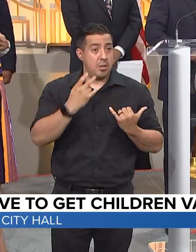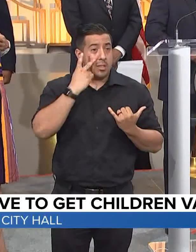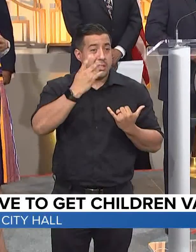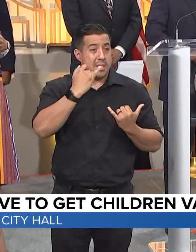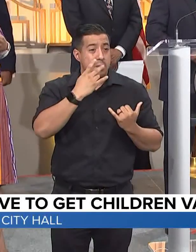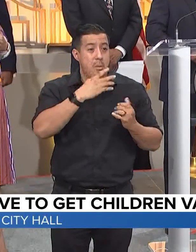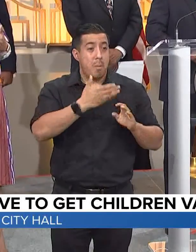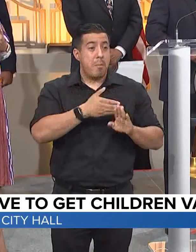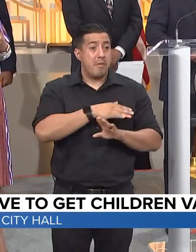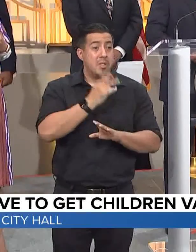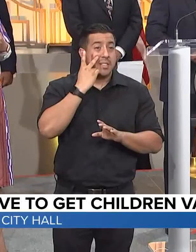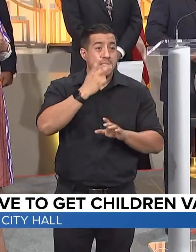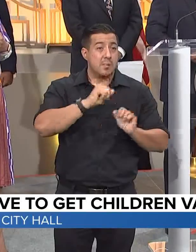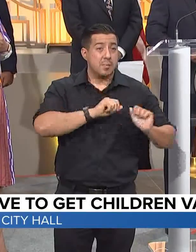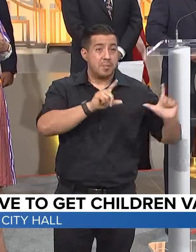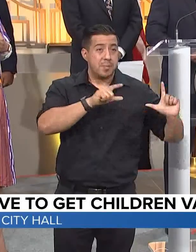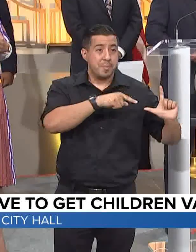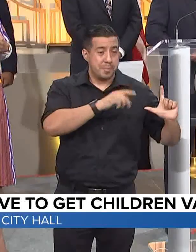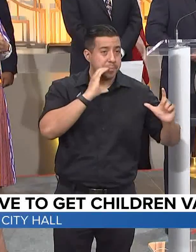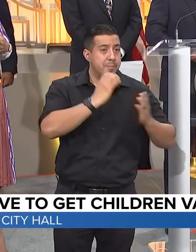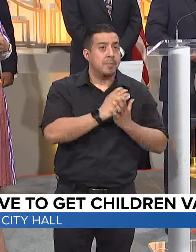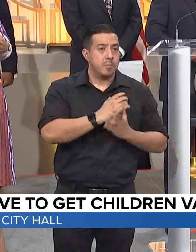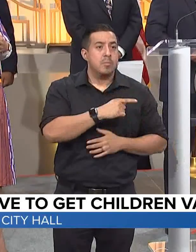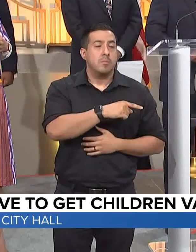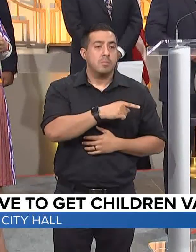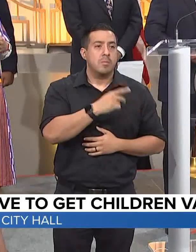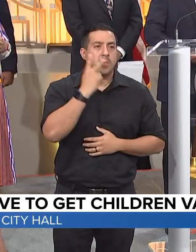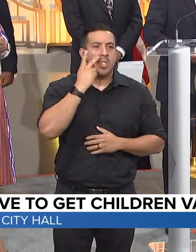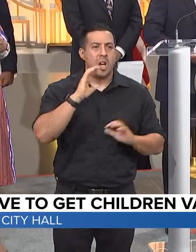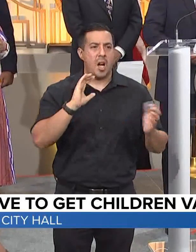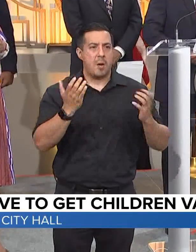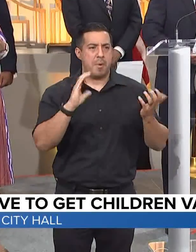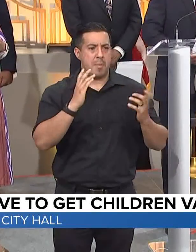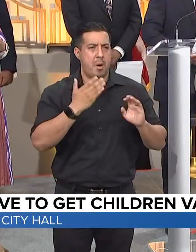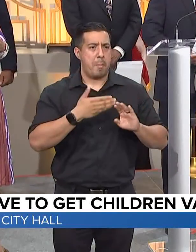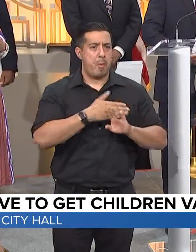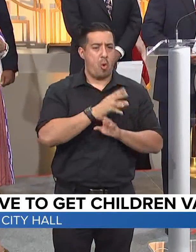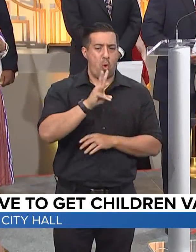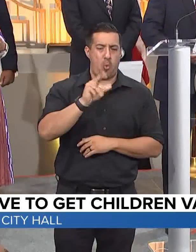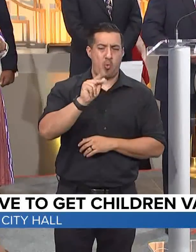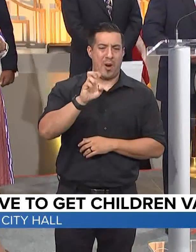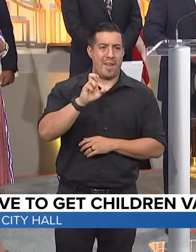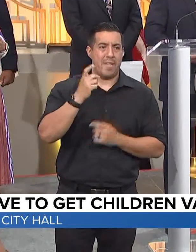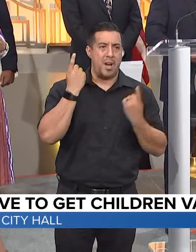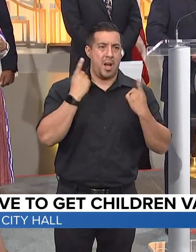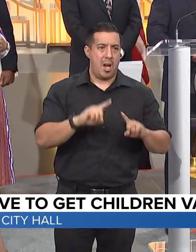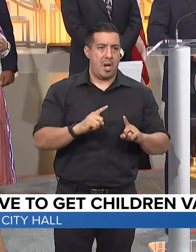this graph like the one before. So it compares the two big previous waves that we had peaking last